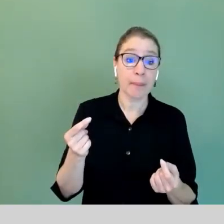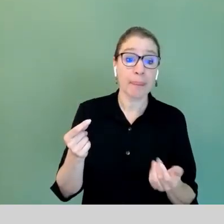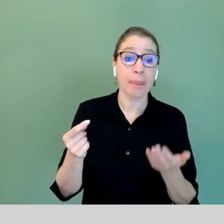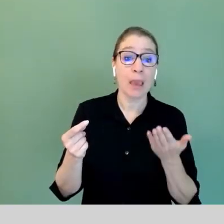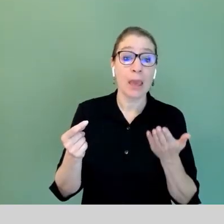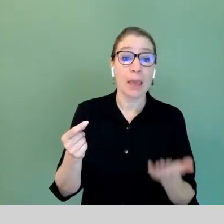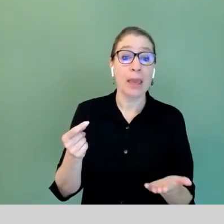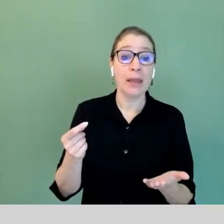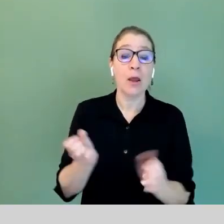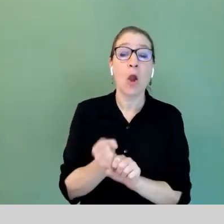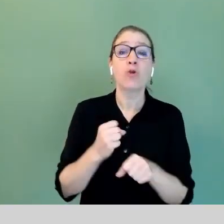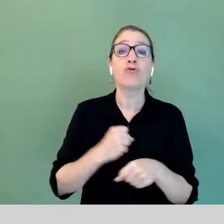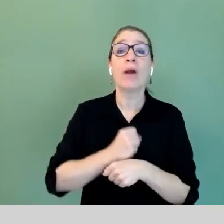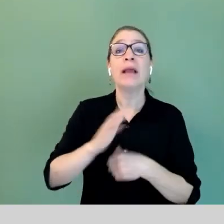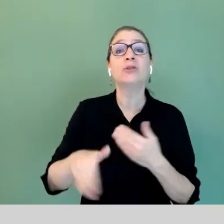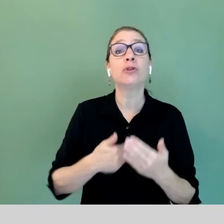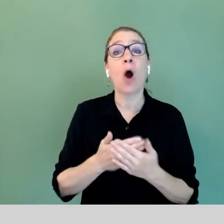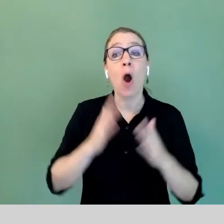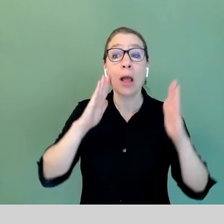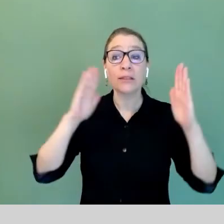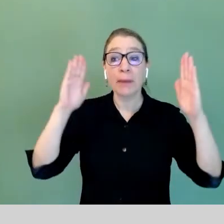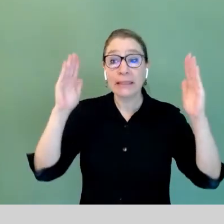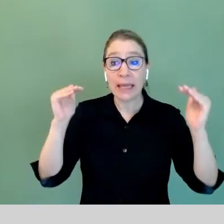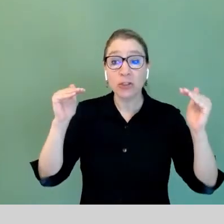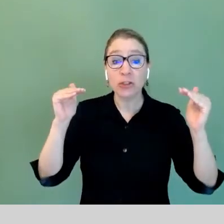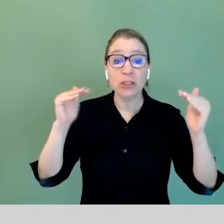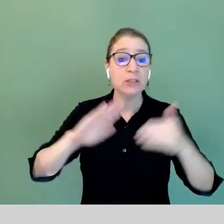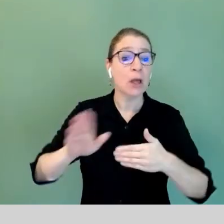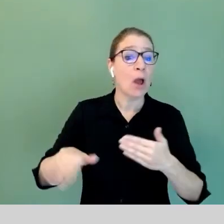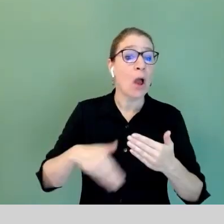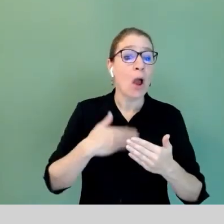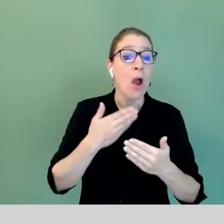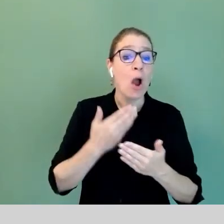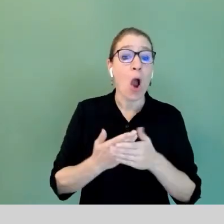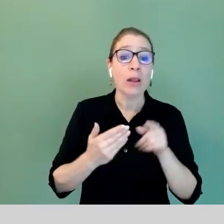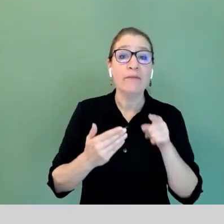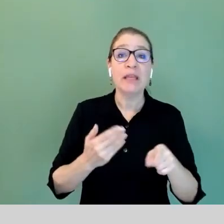it creates all your expectation using the profiler,